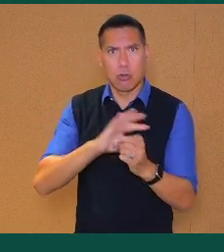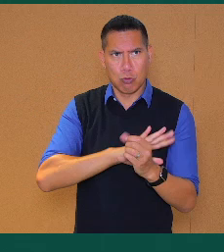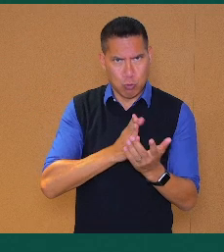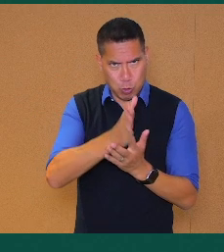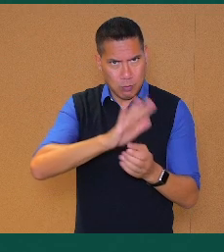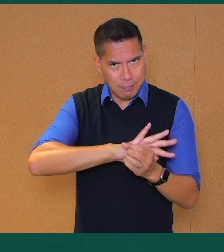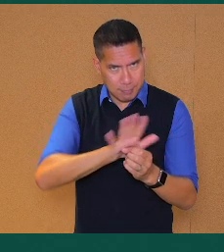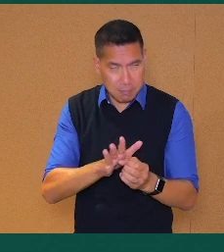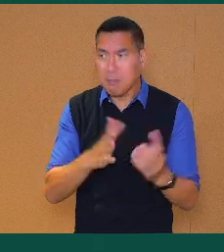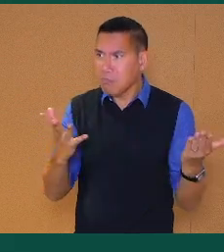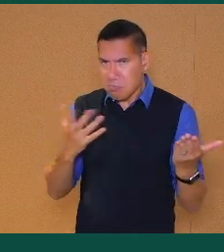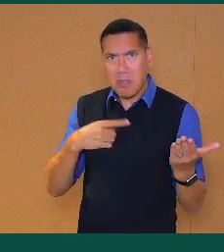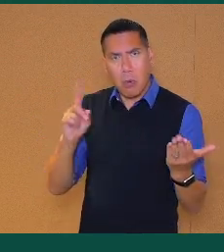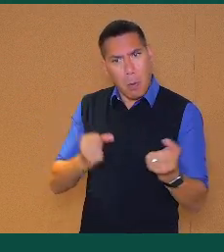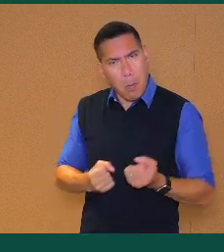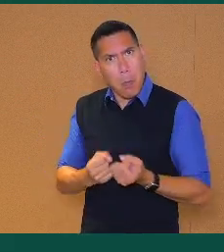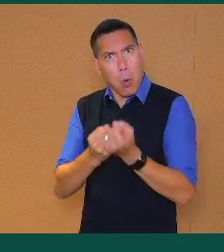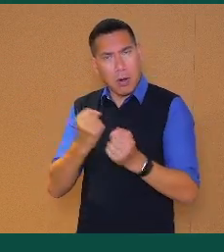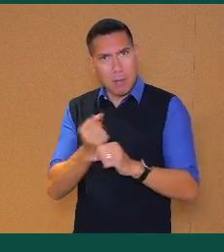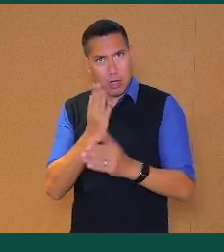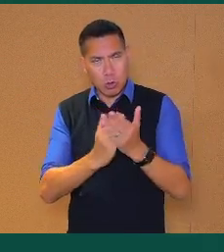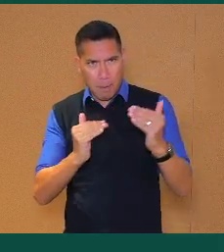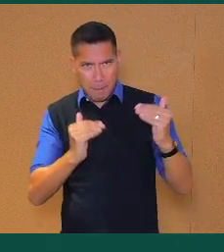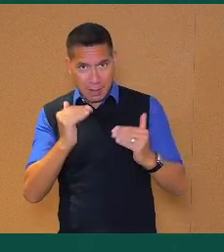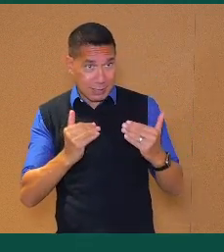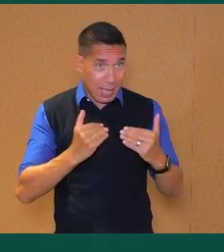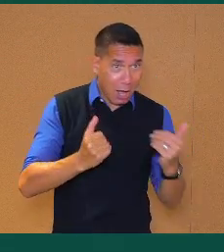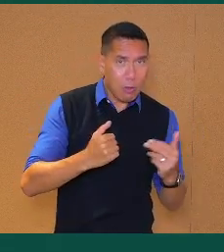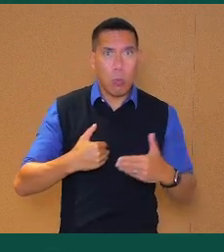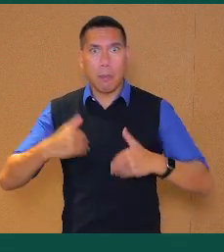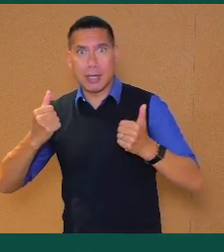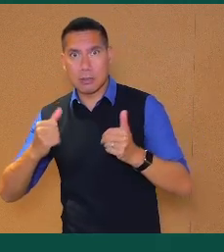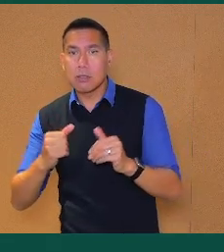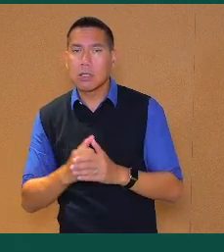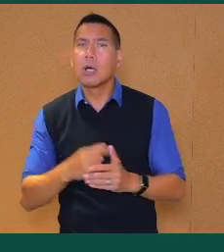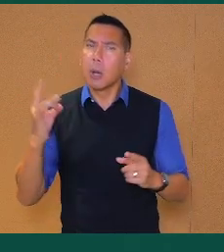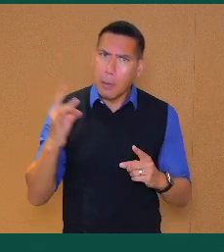that have come through the pandemic, provided that giant leap of faith, and supported us in balancing our health and well-being. It is extremely important to